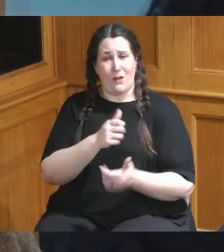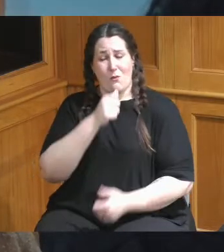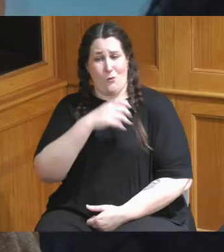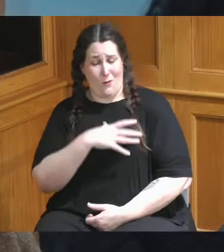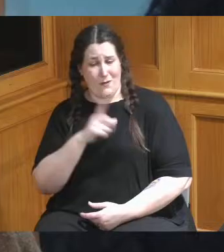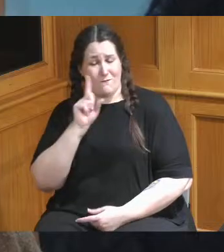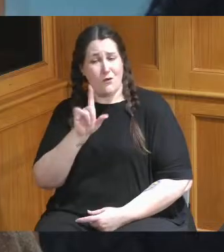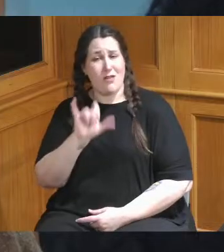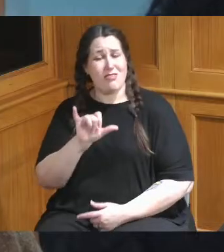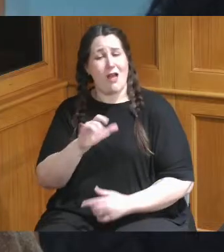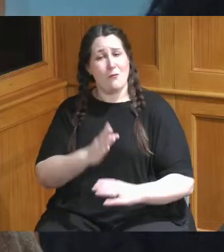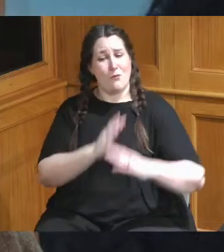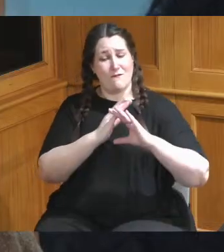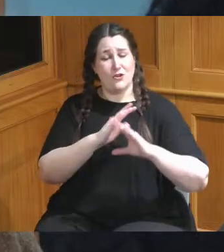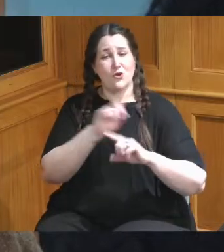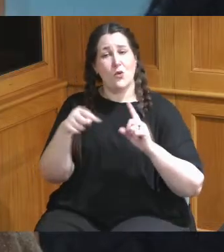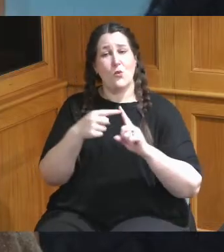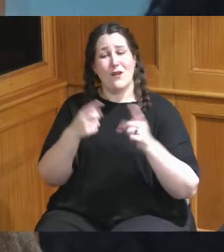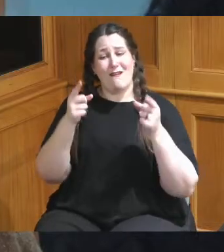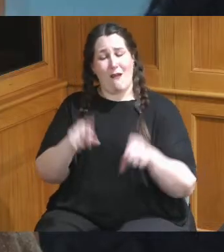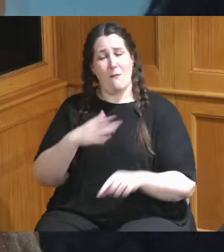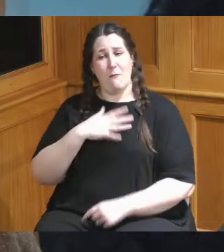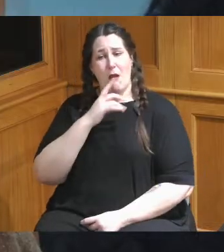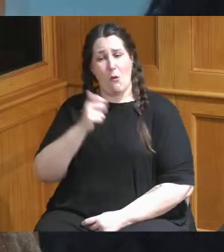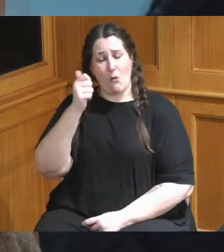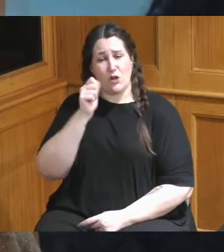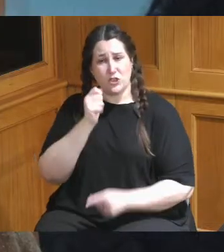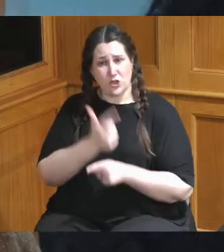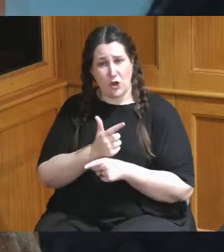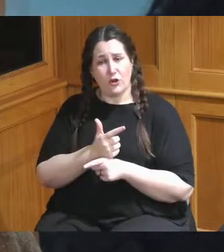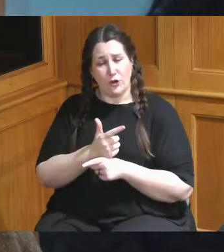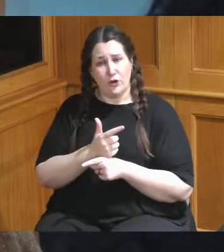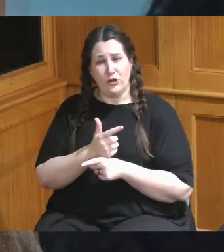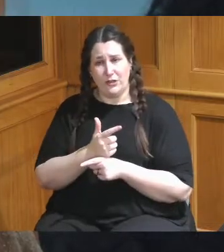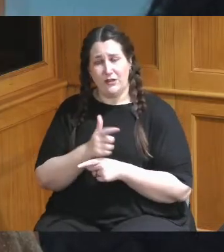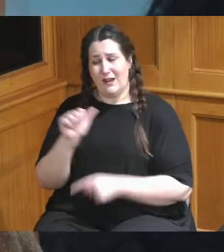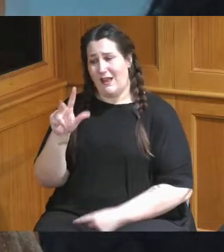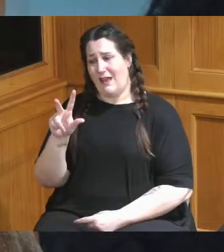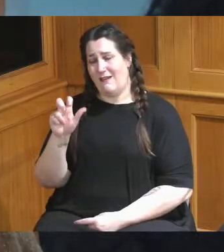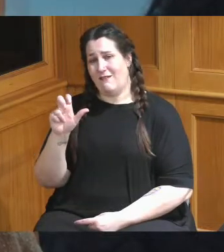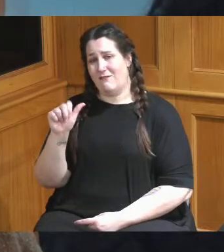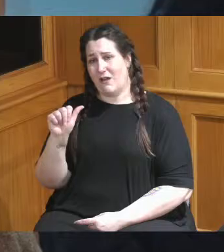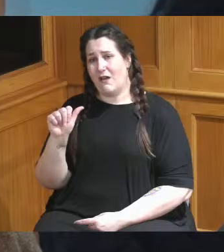services when my oldest daughter Ava was on the Hamilton County Commission for Women and Girls.